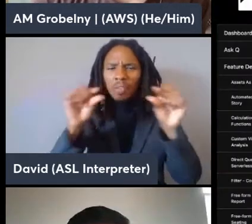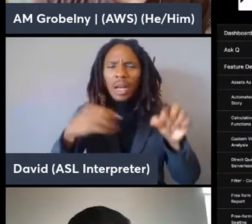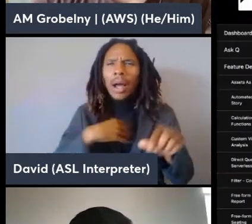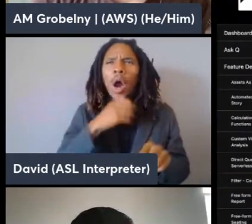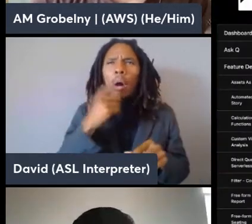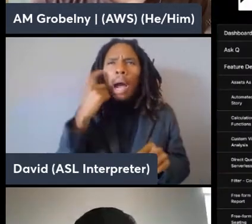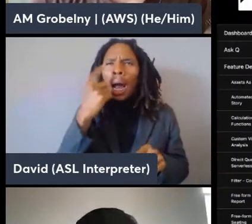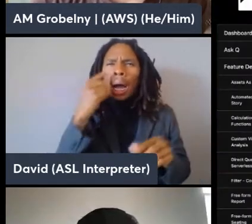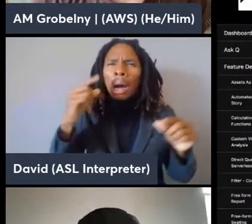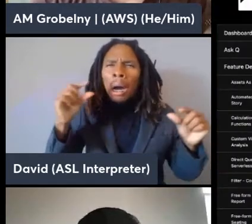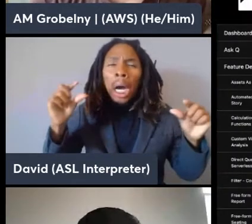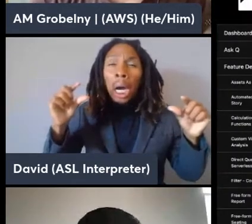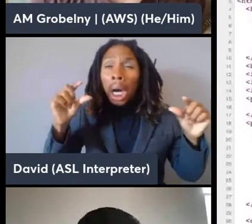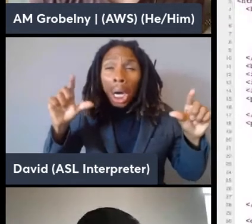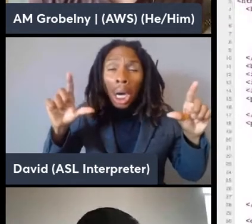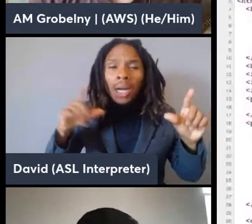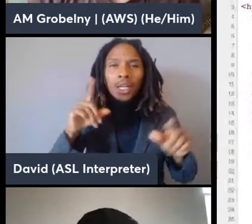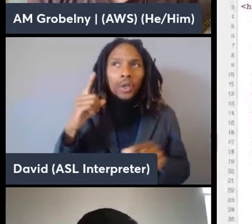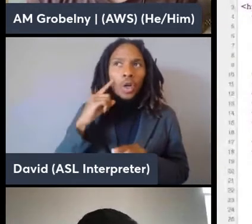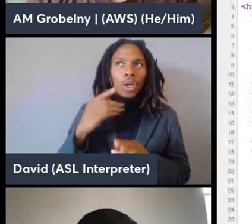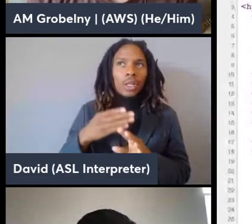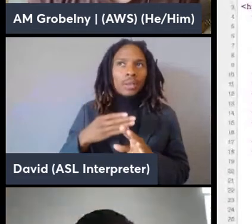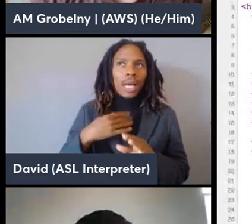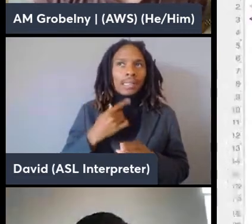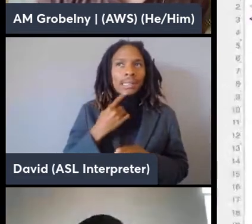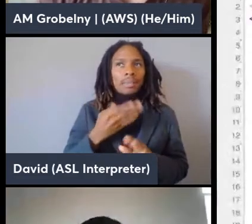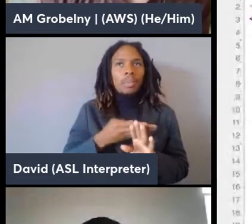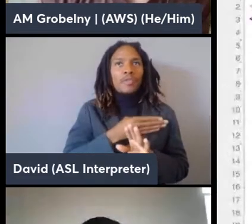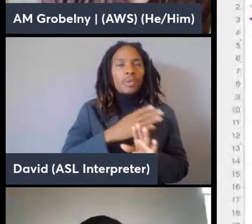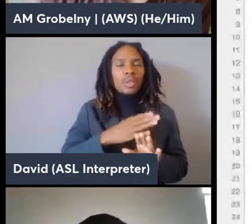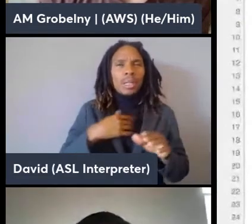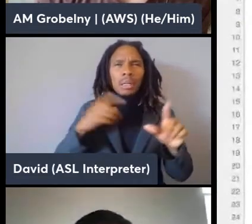as we heard at the beginning of the program, so (chuckle). There we go.